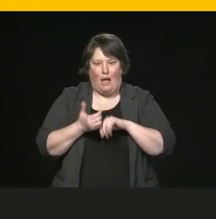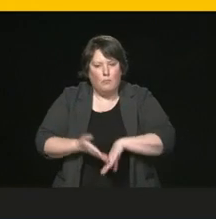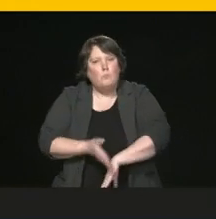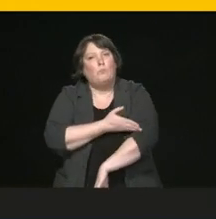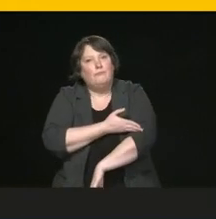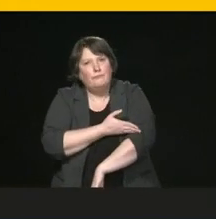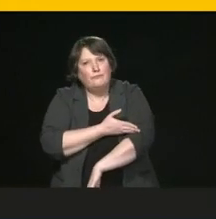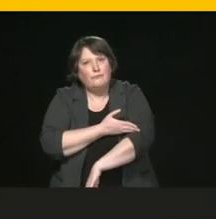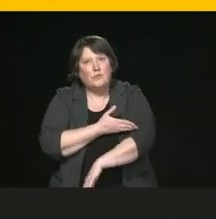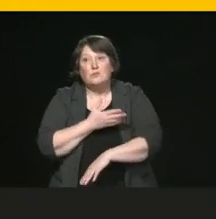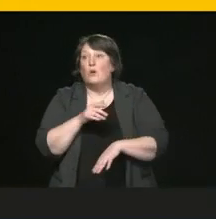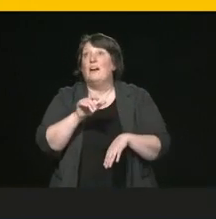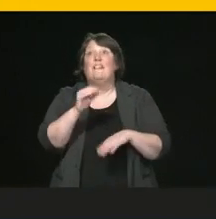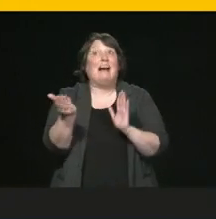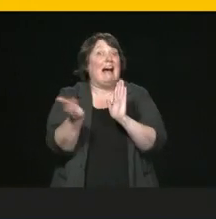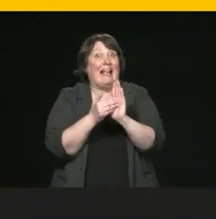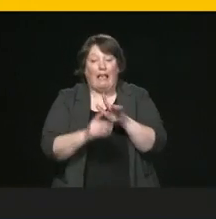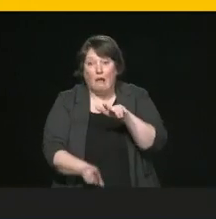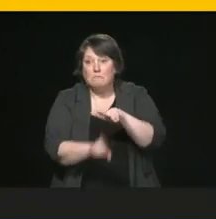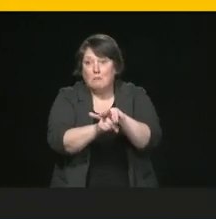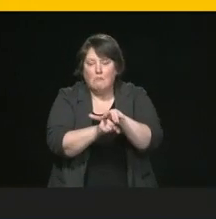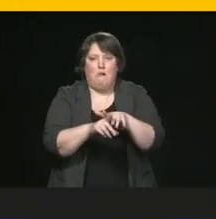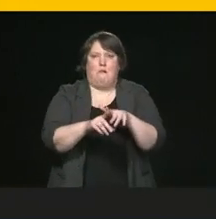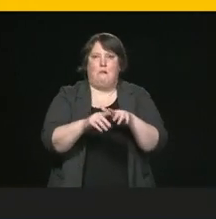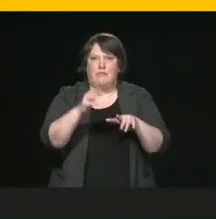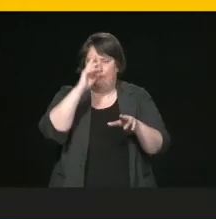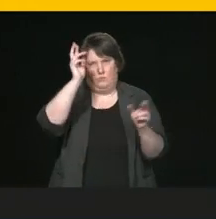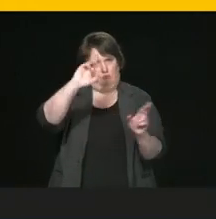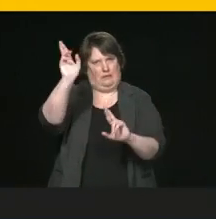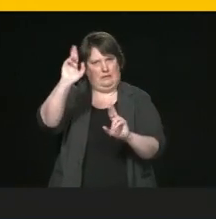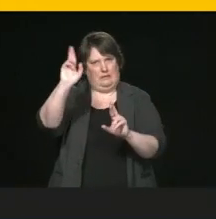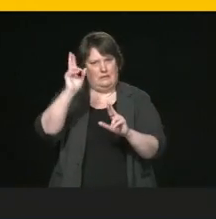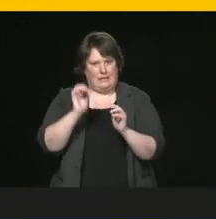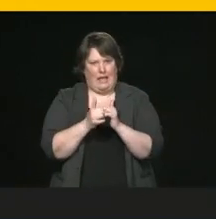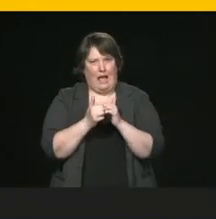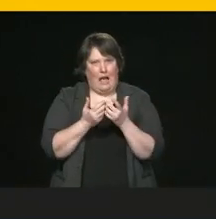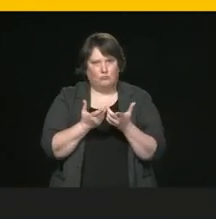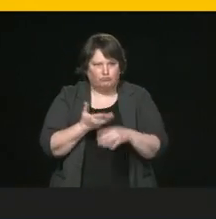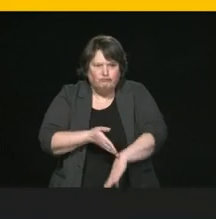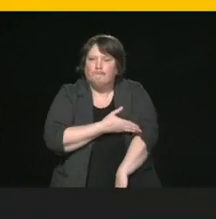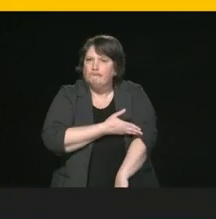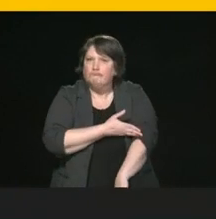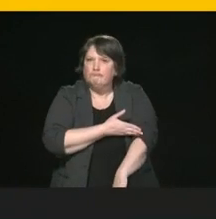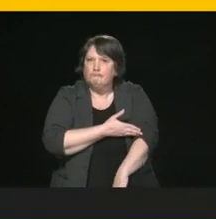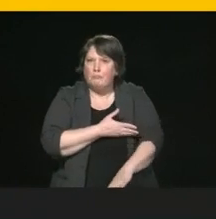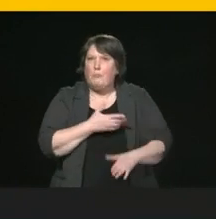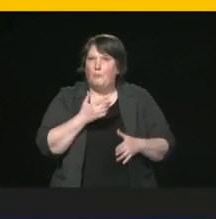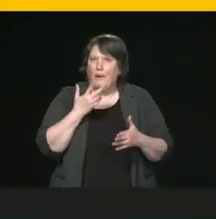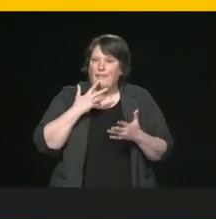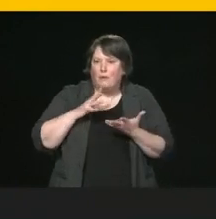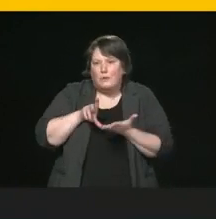DOMESTICALLY AND INTERNATIONALLY ON HOW WE CAN IMPROVE OUR RESPONSE AND HOW WE CAN LEARN FROM THINGS WE COULD HAVE DONE BETTER IN THIS